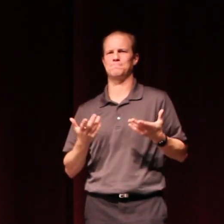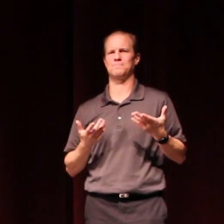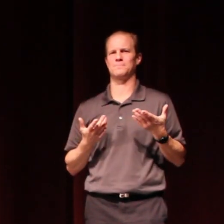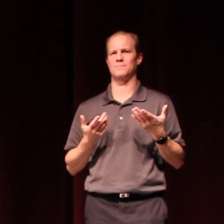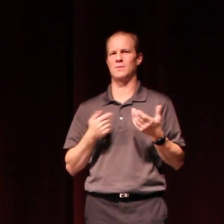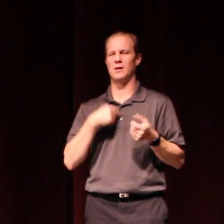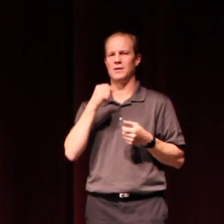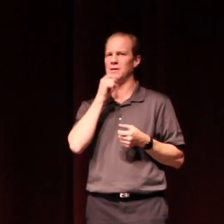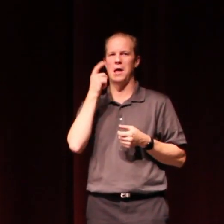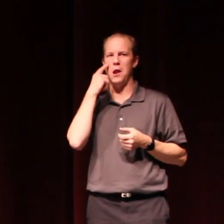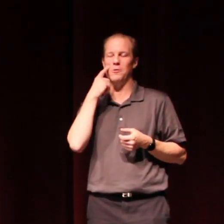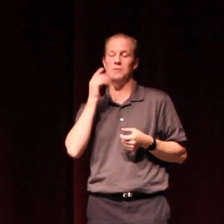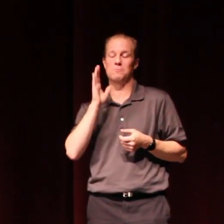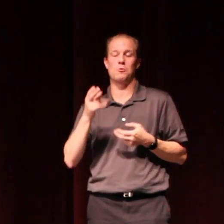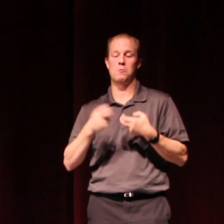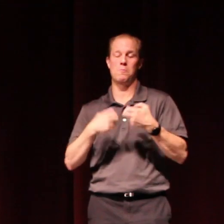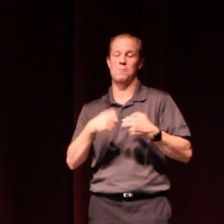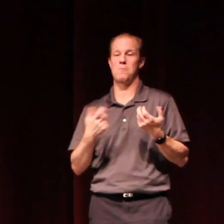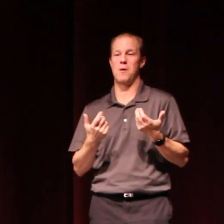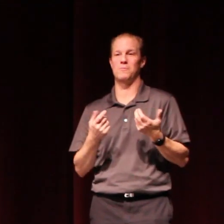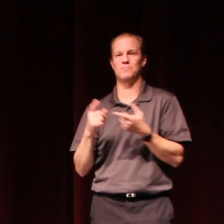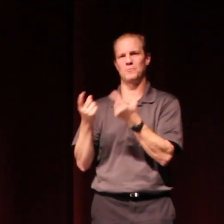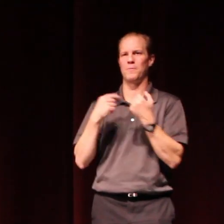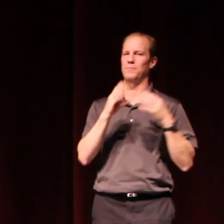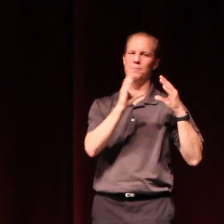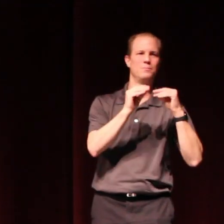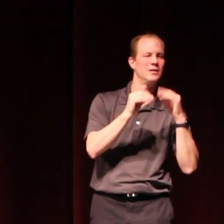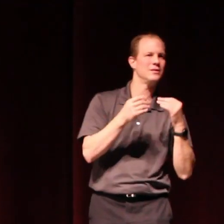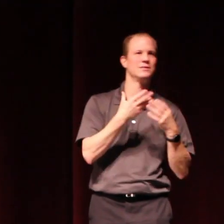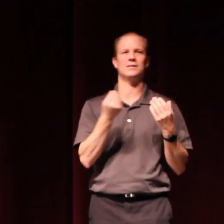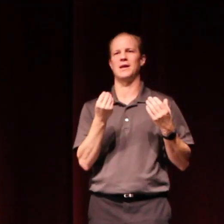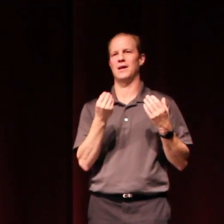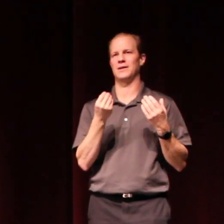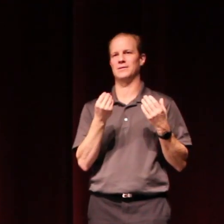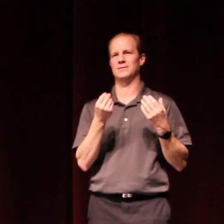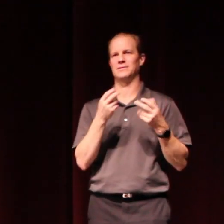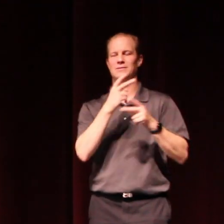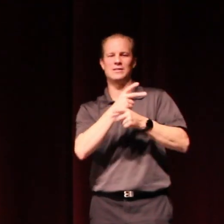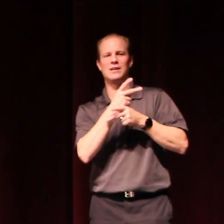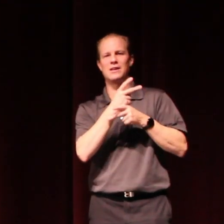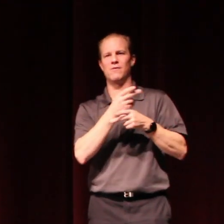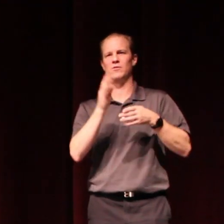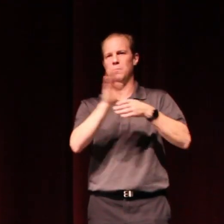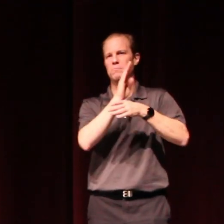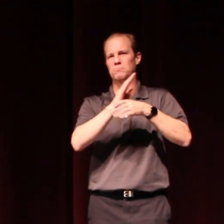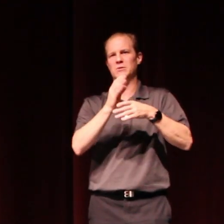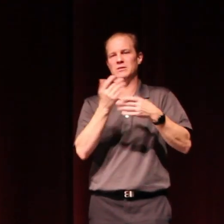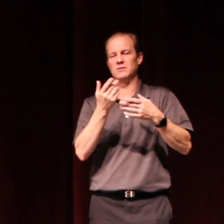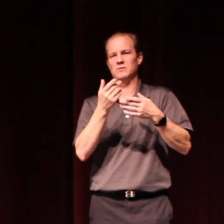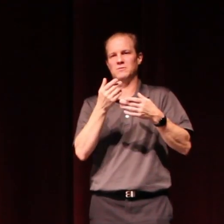it'll be a problem, coming to meetings and taking care of the business at hand. Thank you.